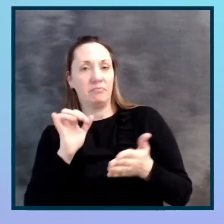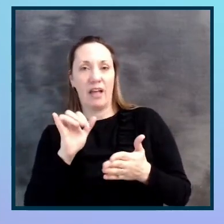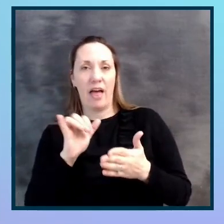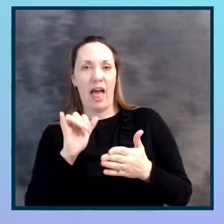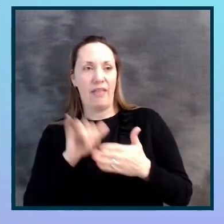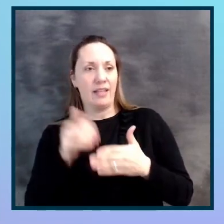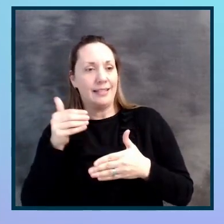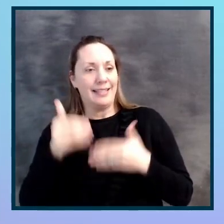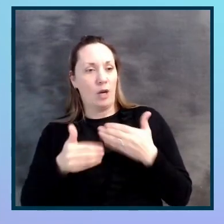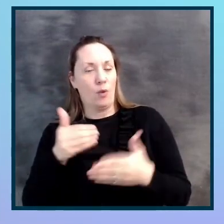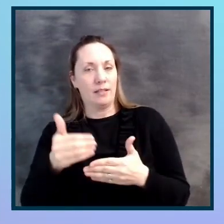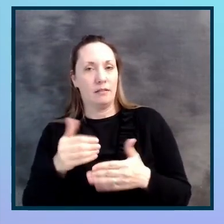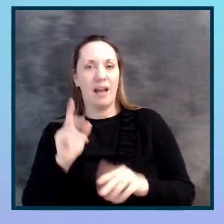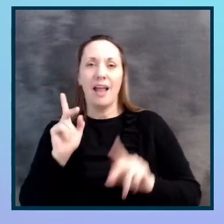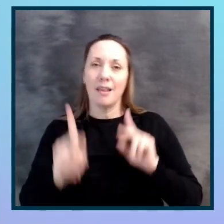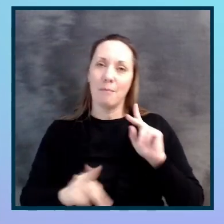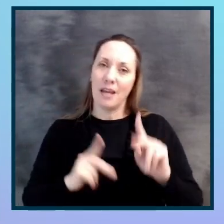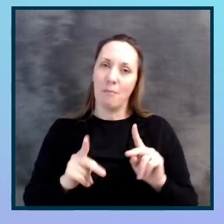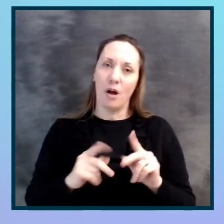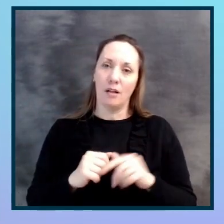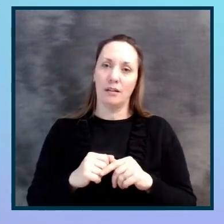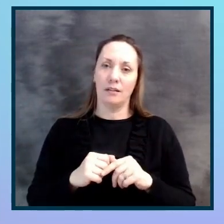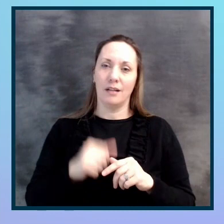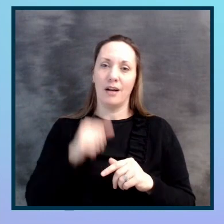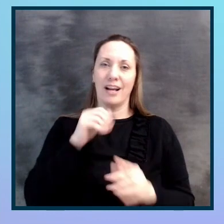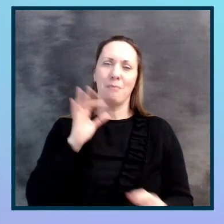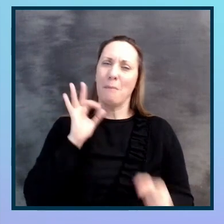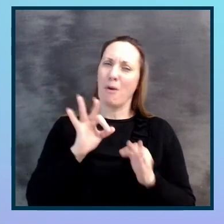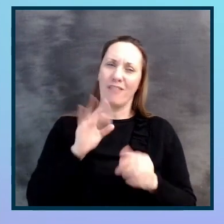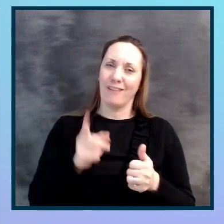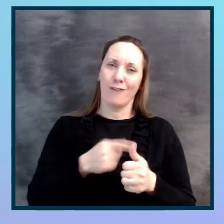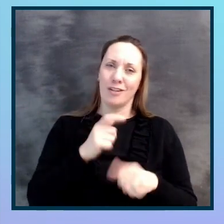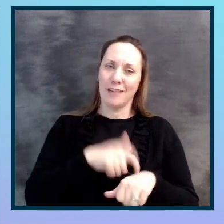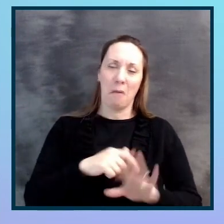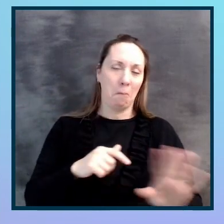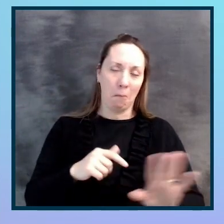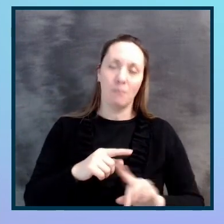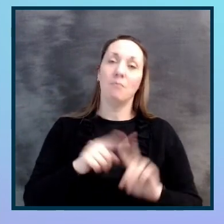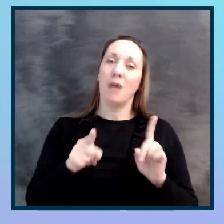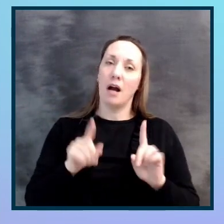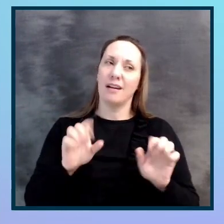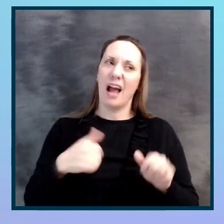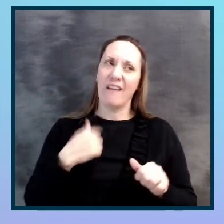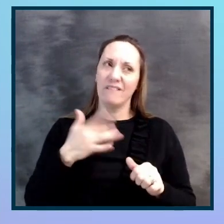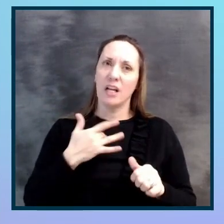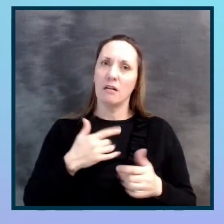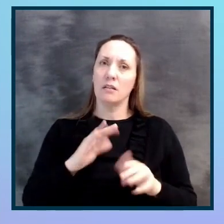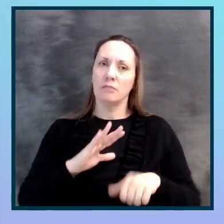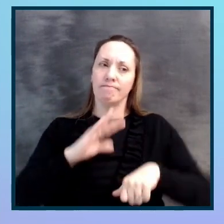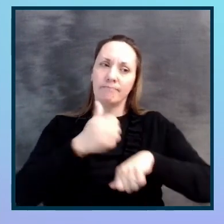And of course people aren't gonna do it perfectly on the first try, but I think giving people a template for how to get started